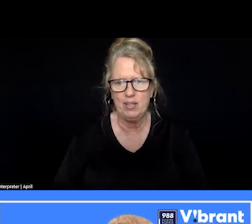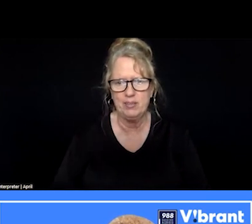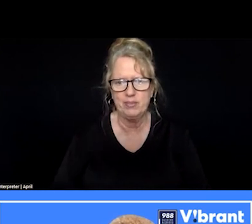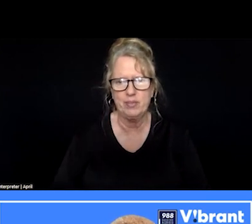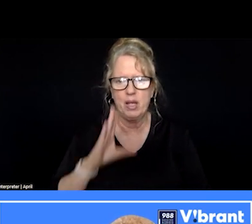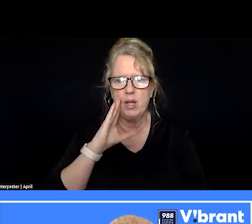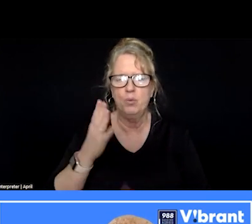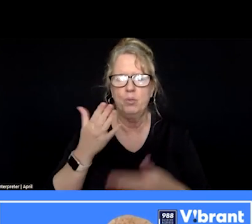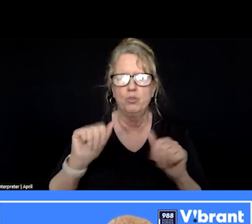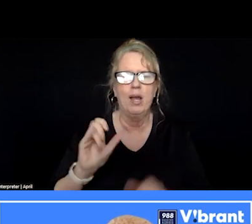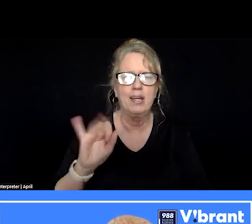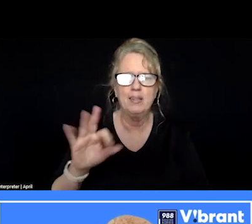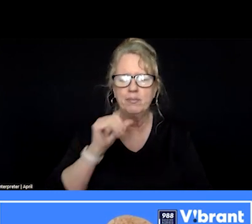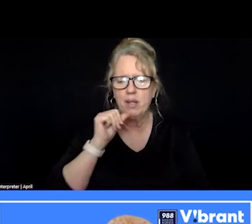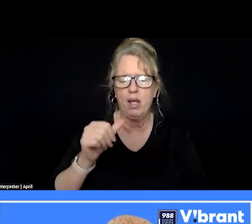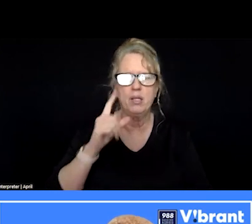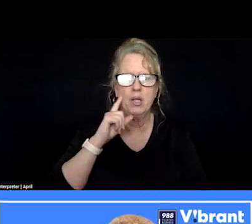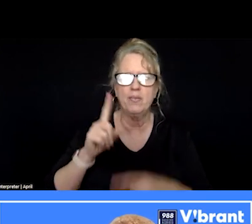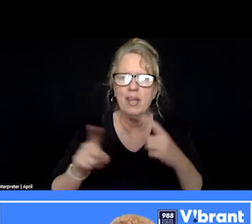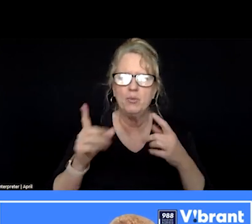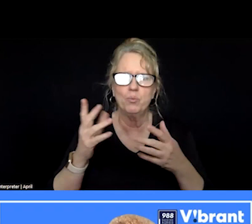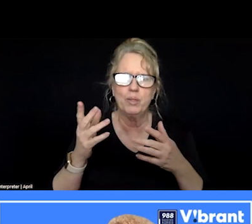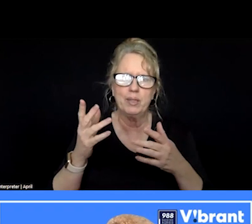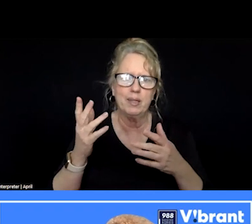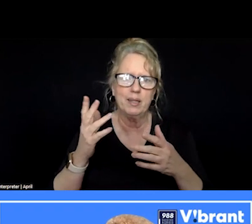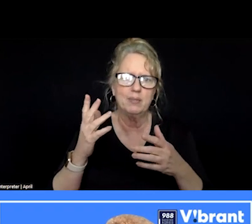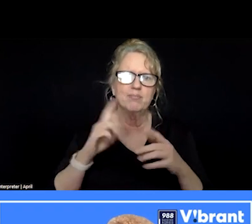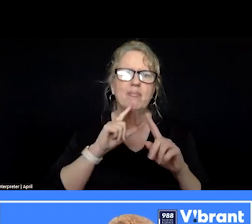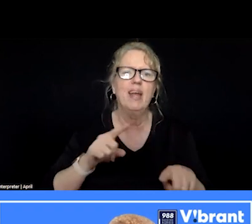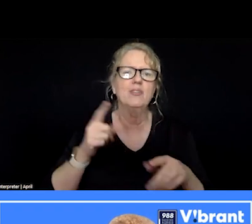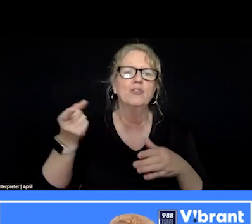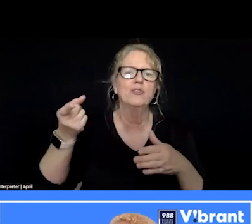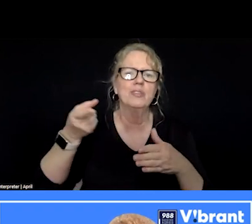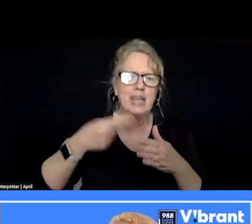IF NOT, WE CAN DEFINITELY BRING THE ANSWER BACK NEXT WEEK WHEN WE